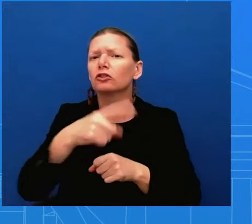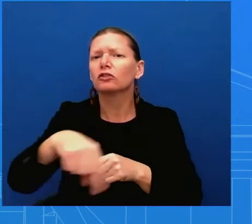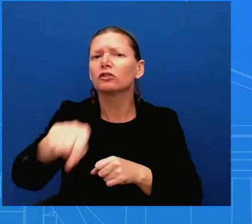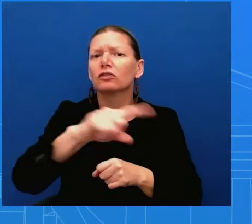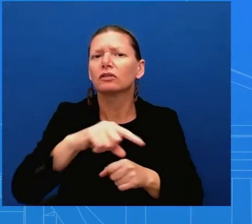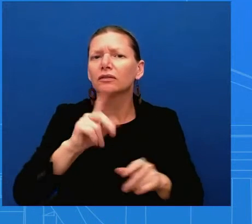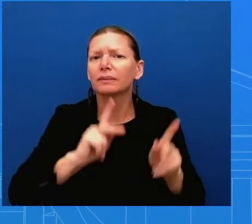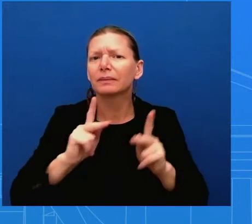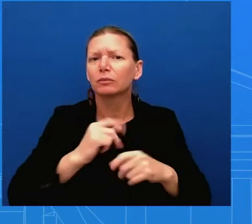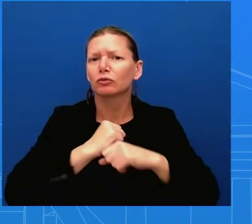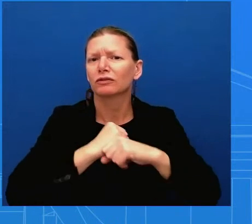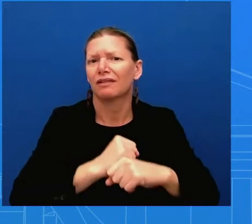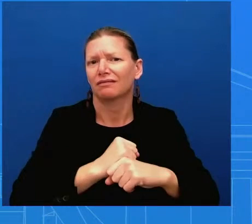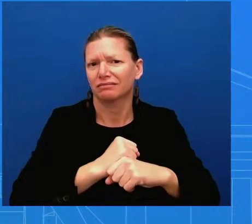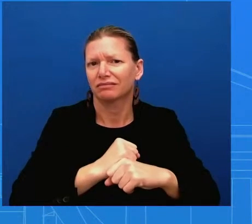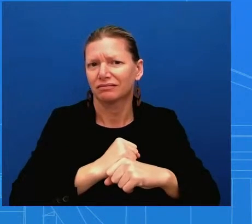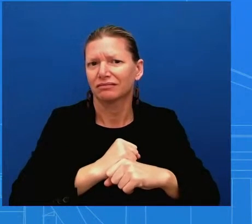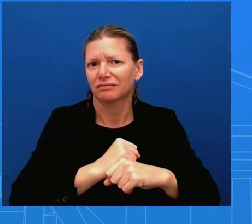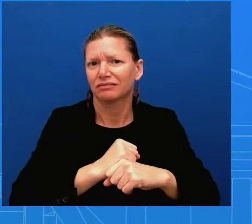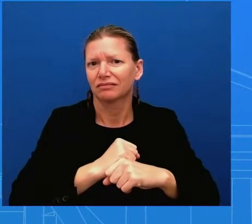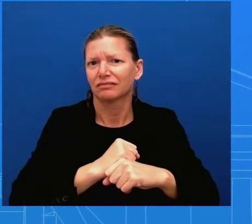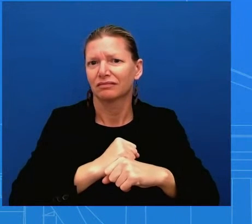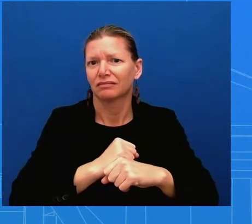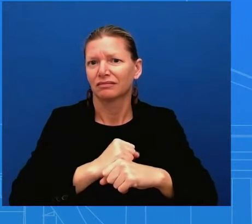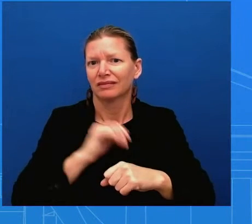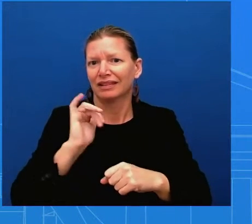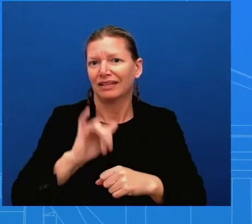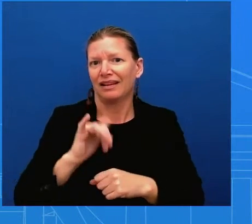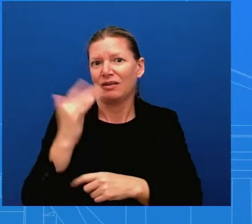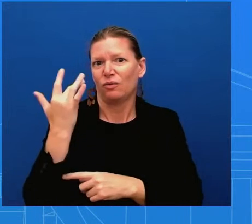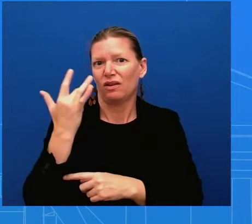And that shipment is related to what we believe is --